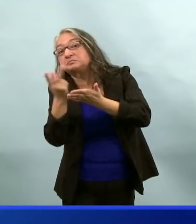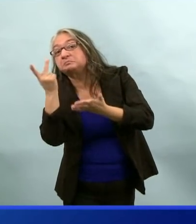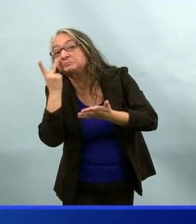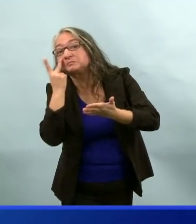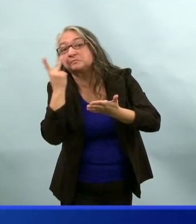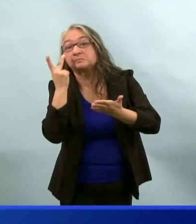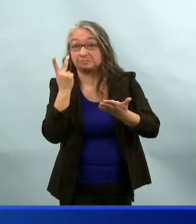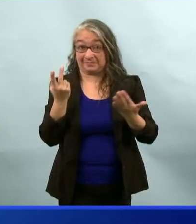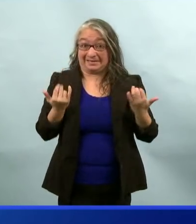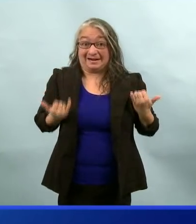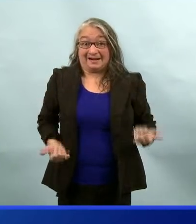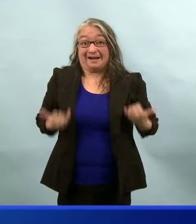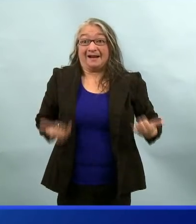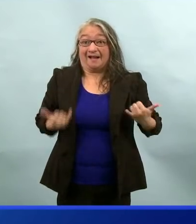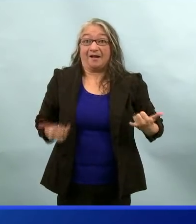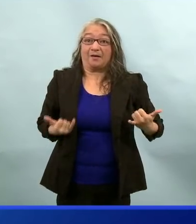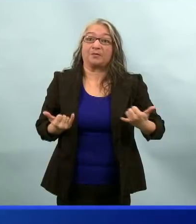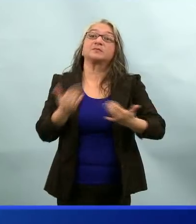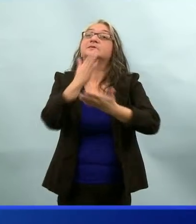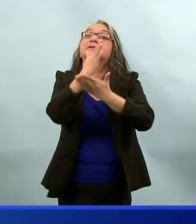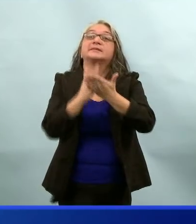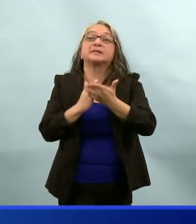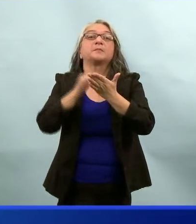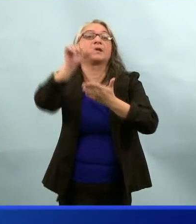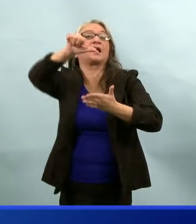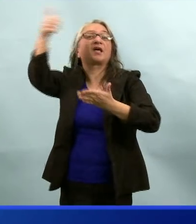out right now with some smaller studies but we need some better information related to that